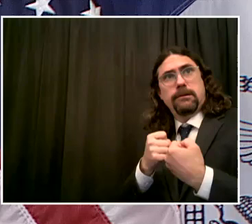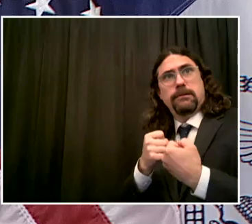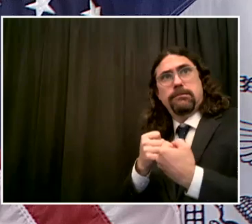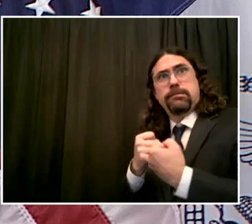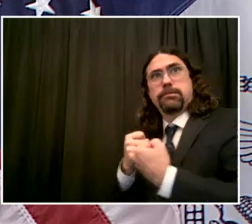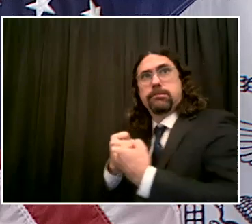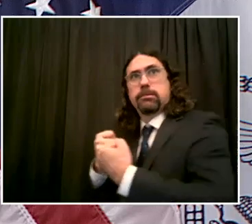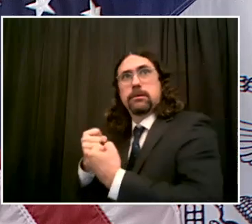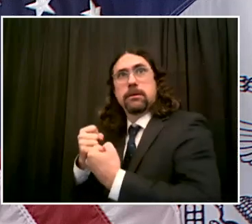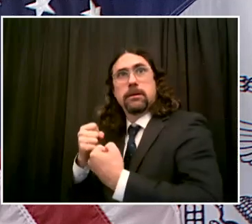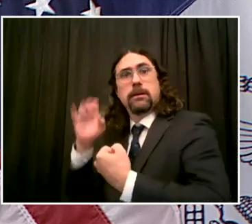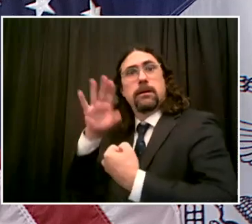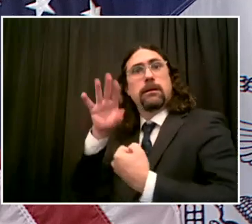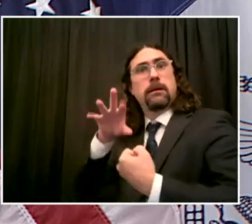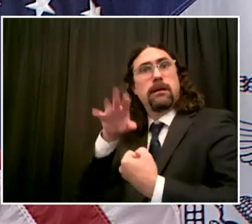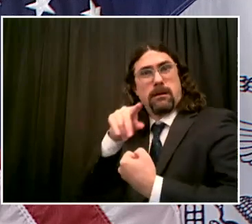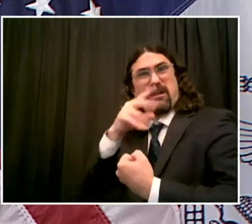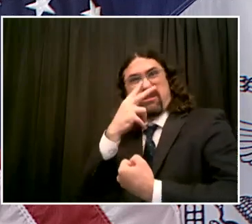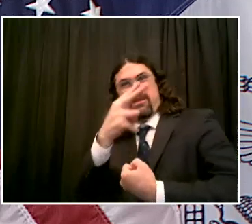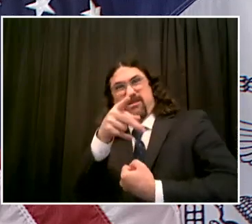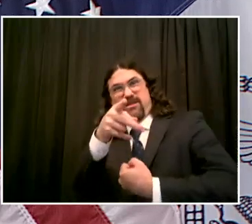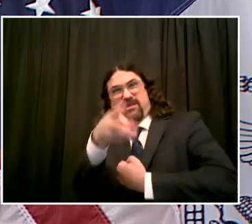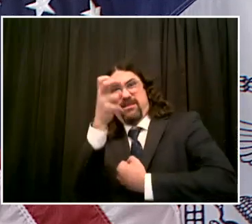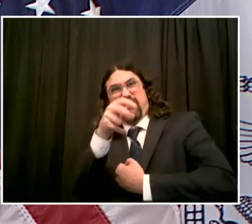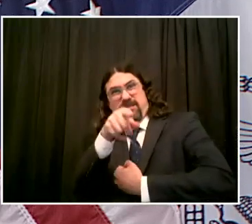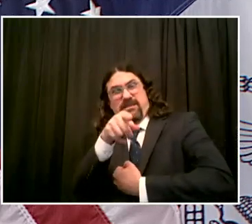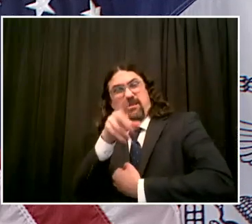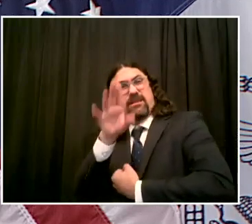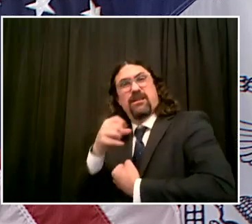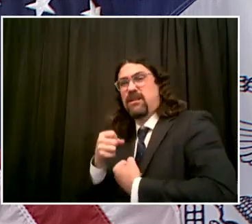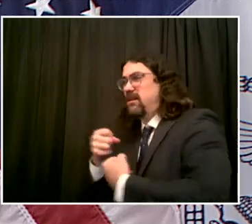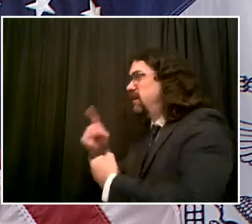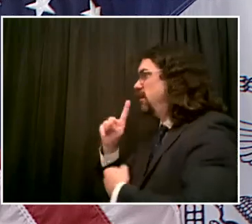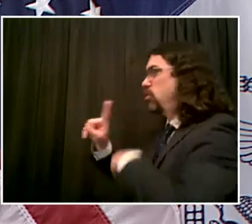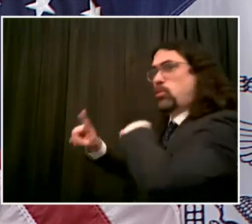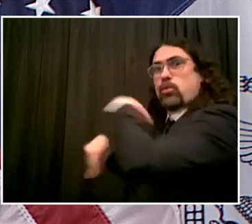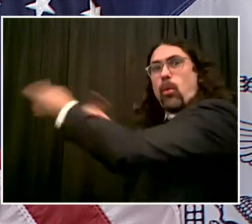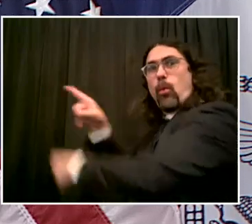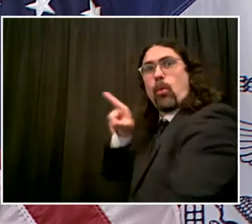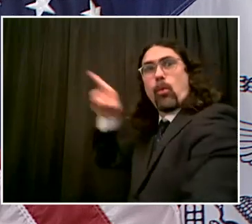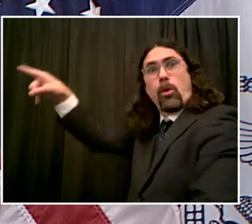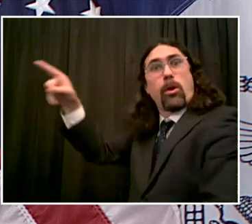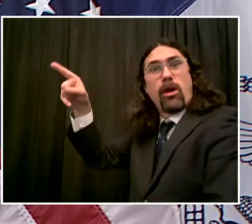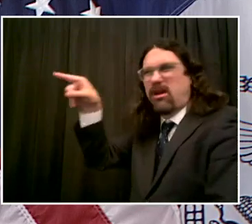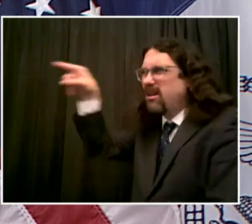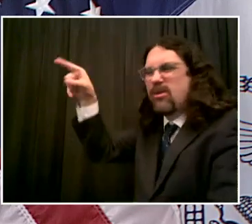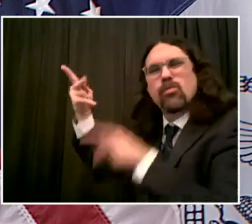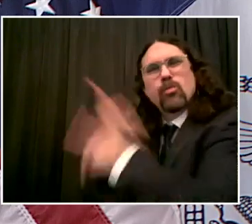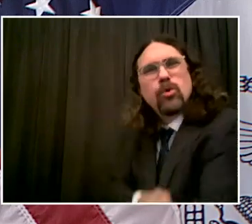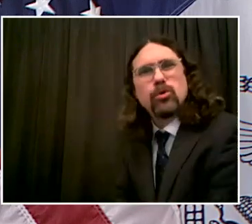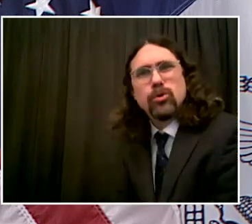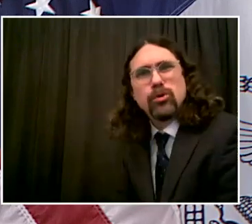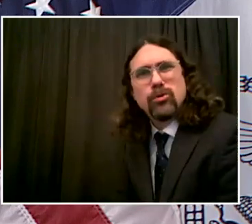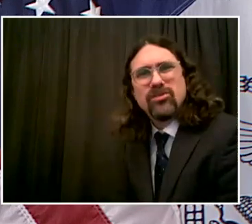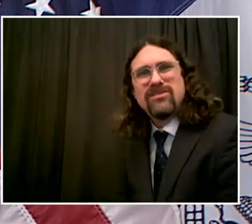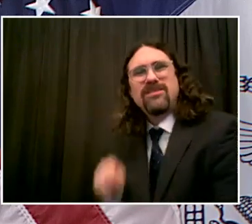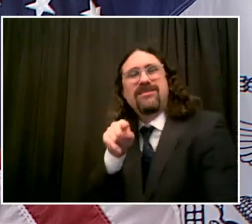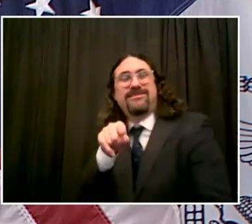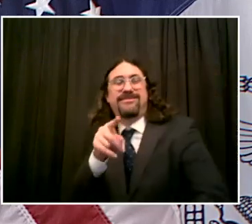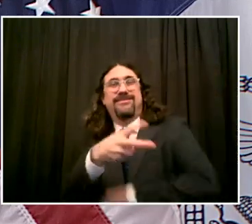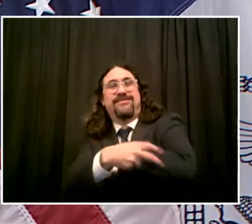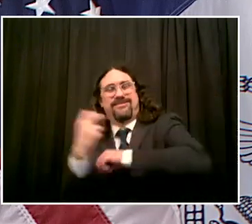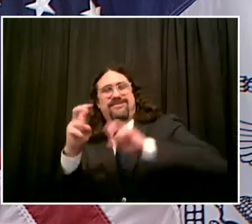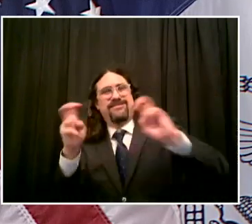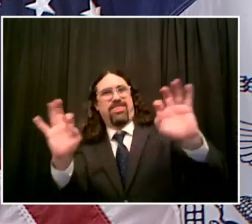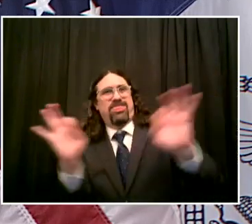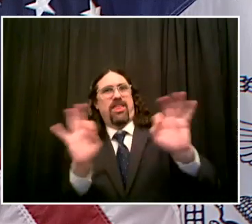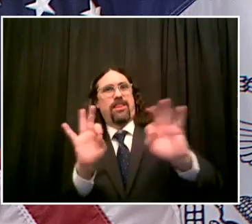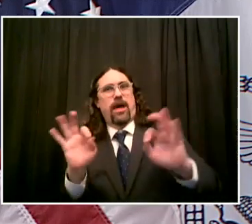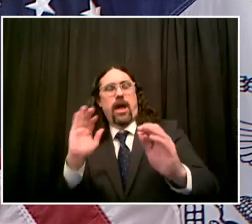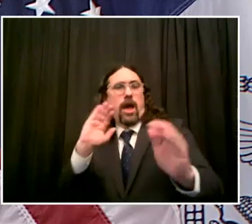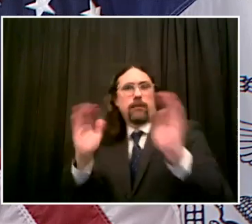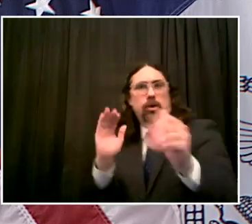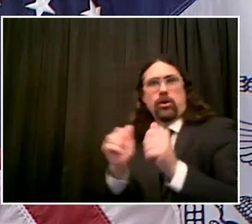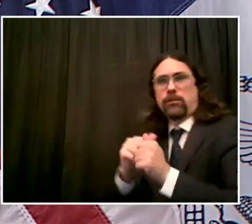SOMETIMES THEY IMMEDIATELY